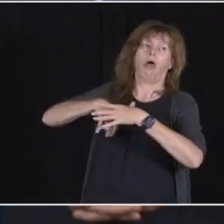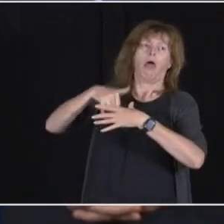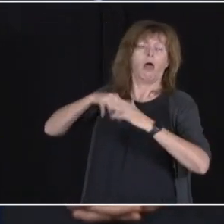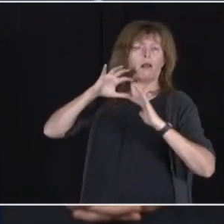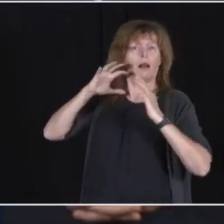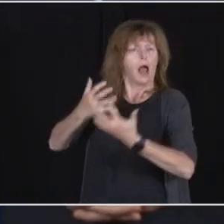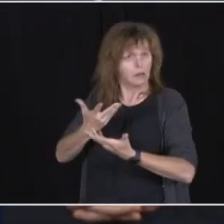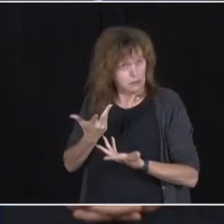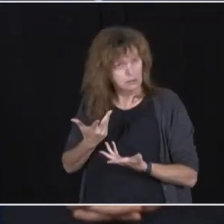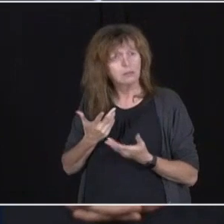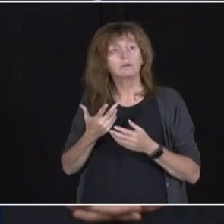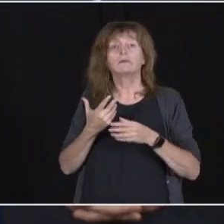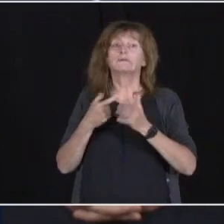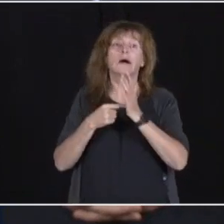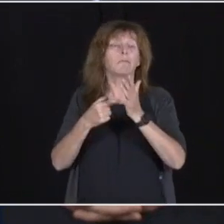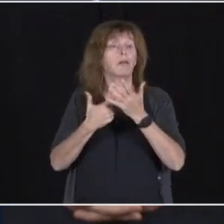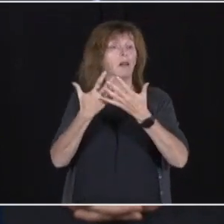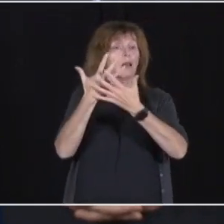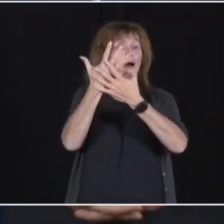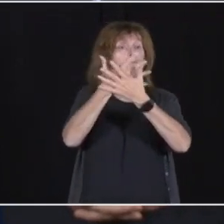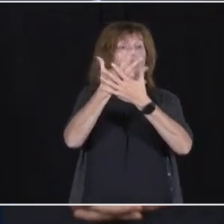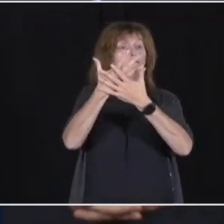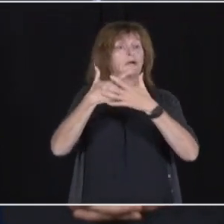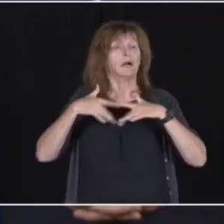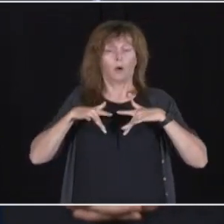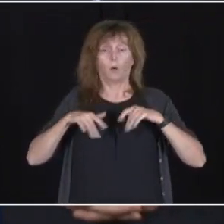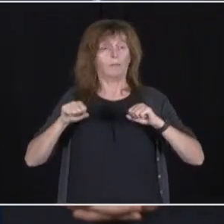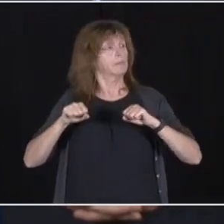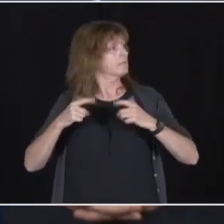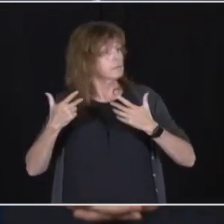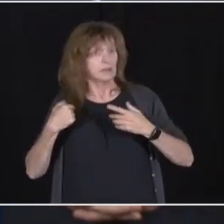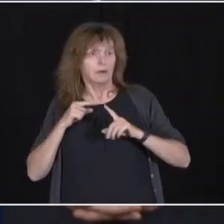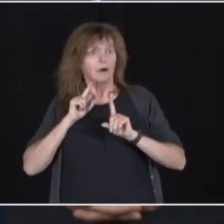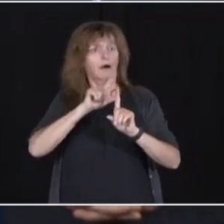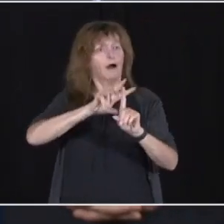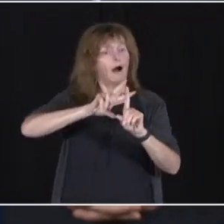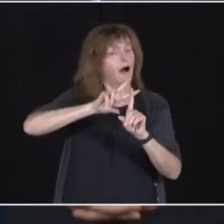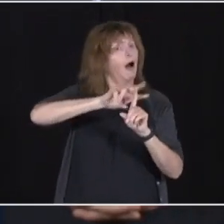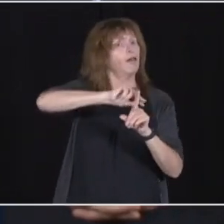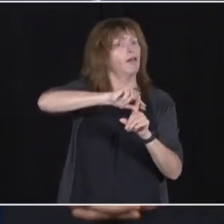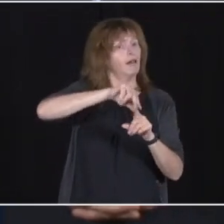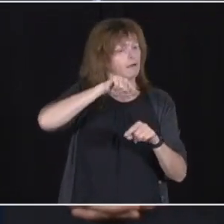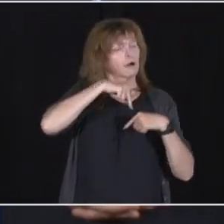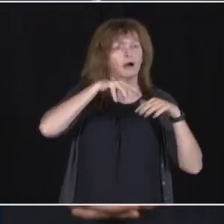One of the ideas that is being talked about is using empty areas, maybe even empty movie theatres as classrooms.